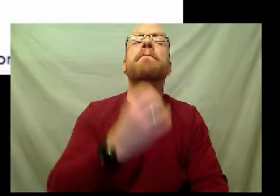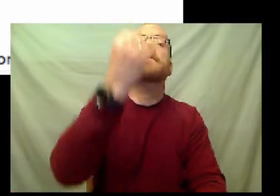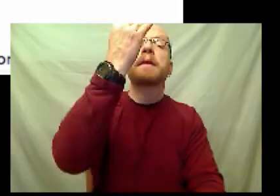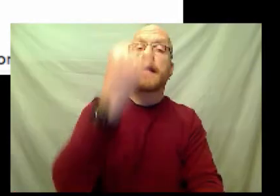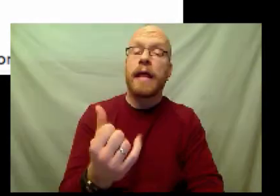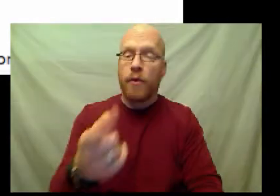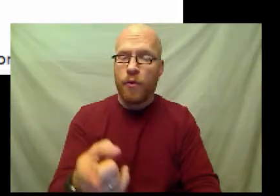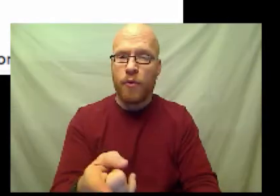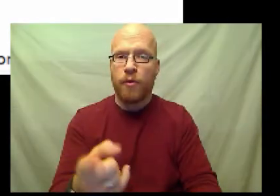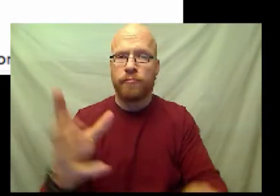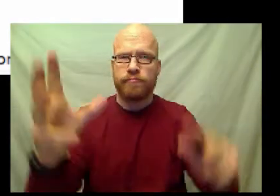Now let's gather them together.